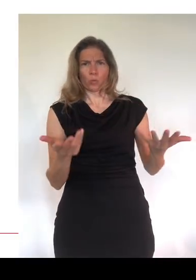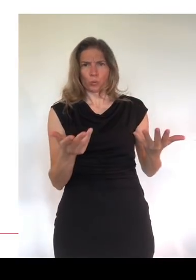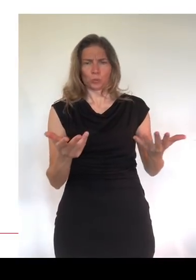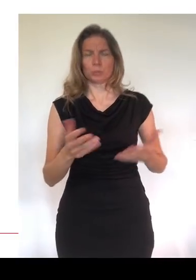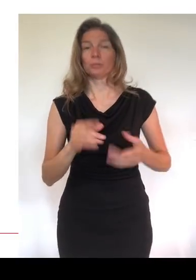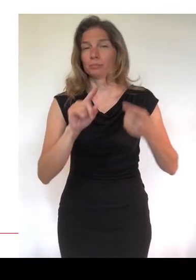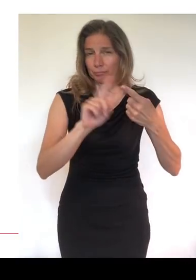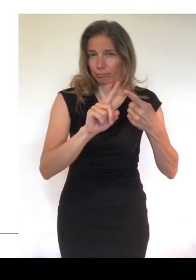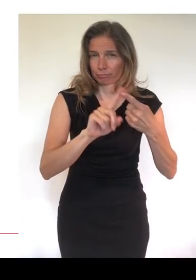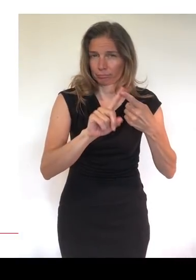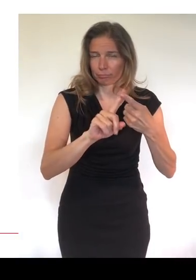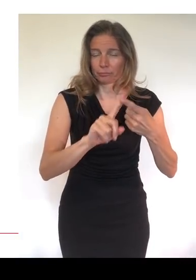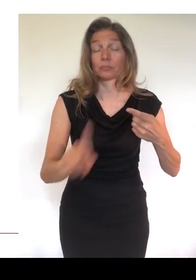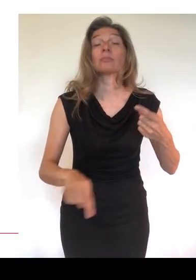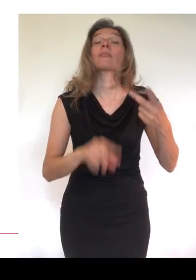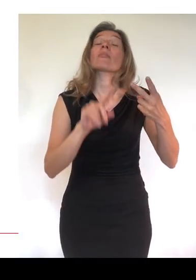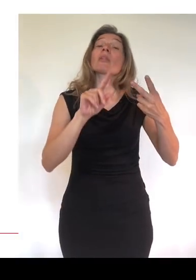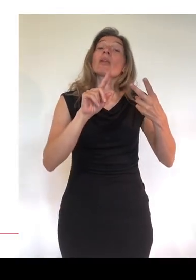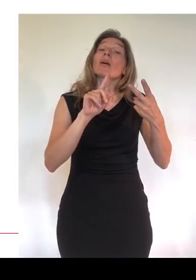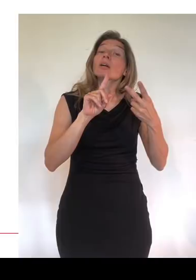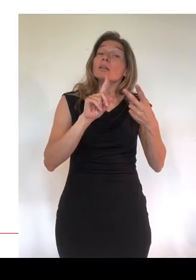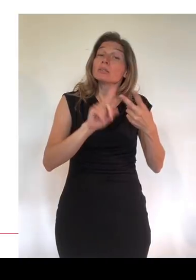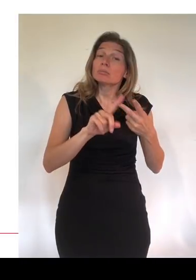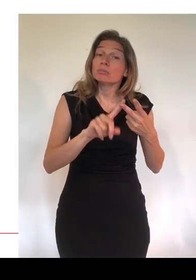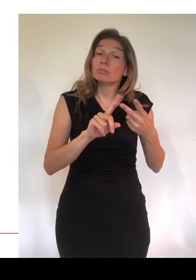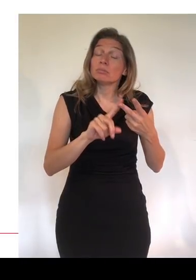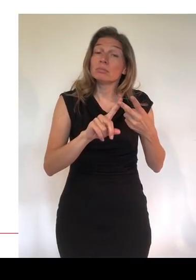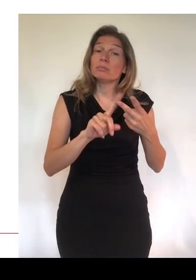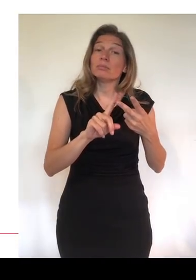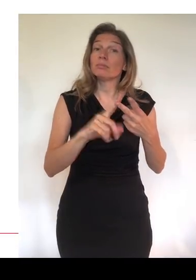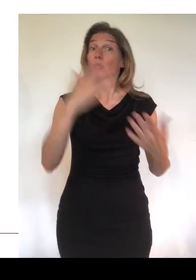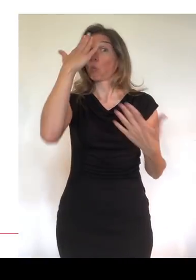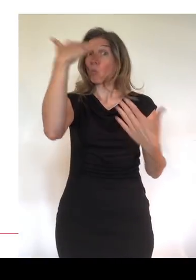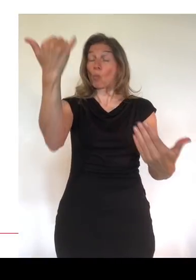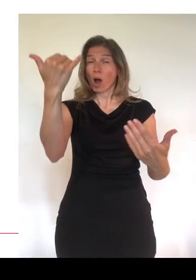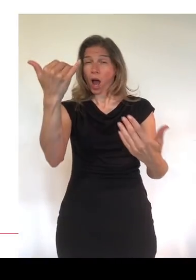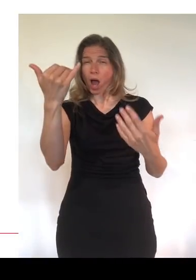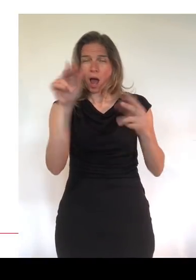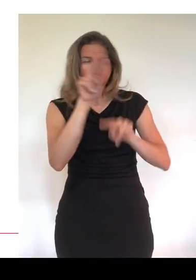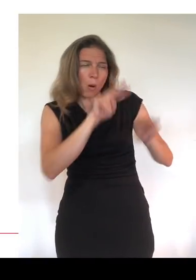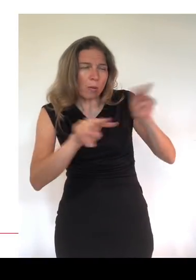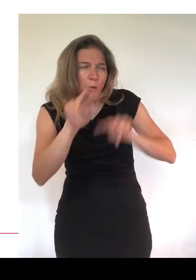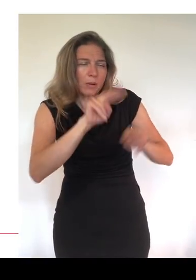the second reason why you might want to do this and it's one of the reasons why